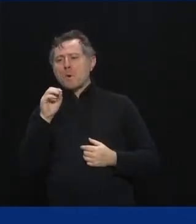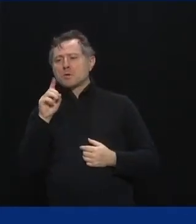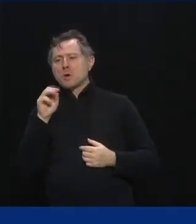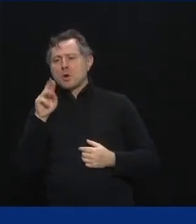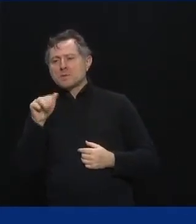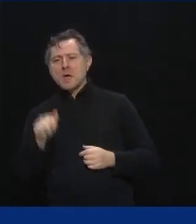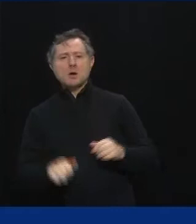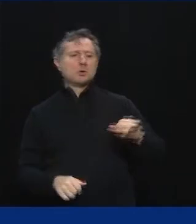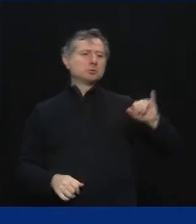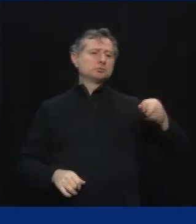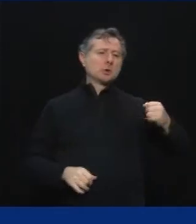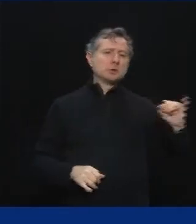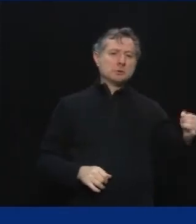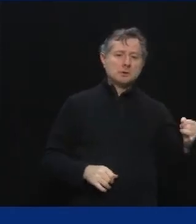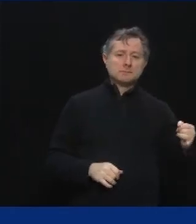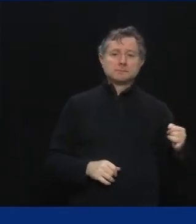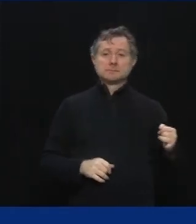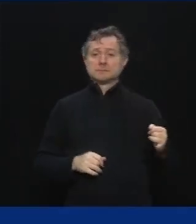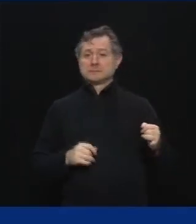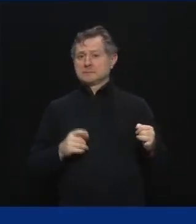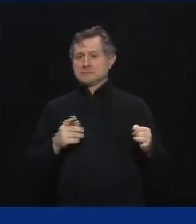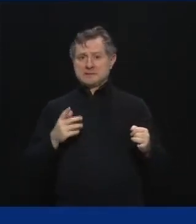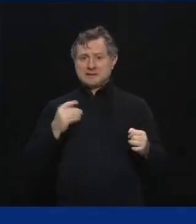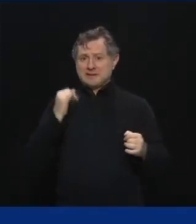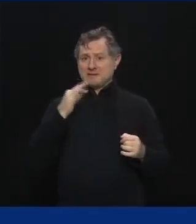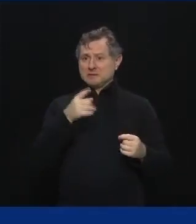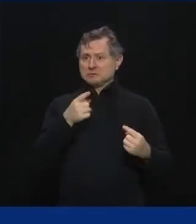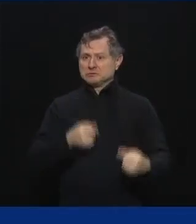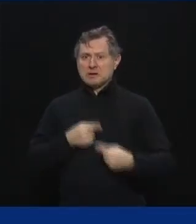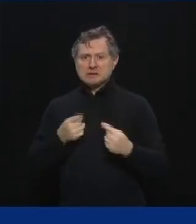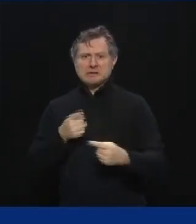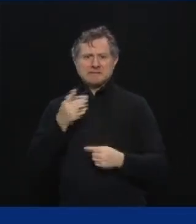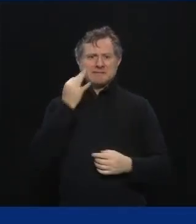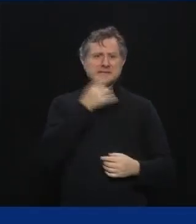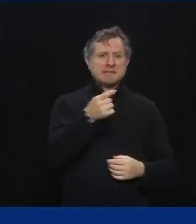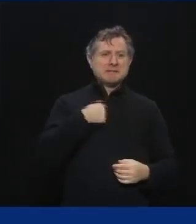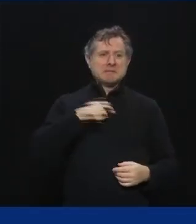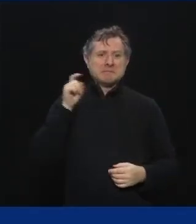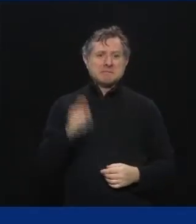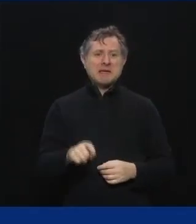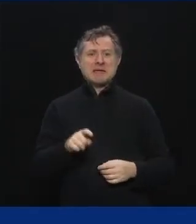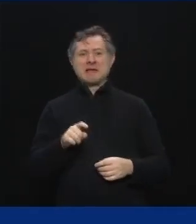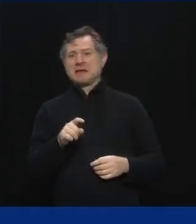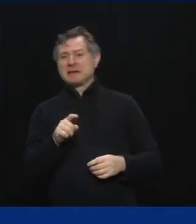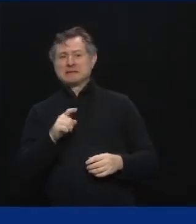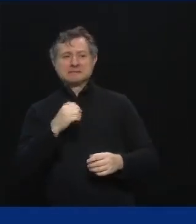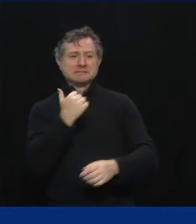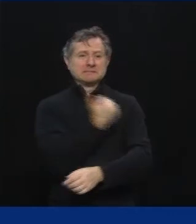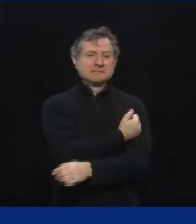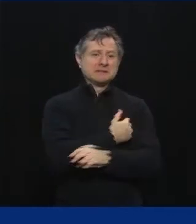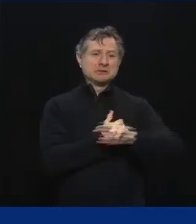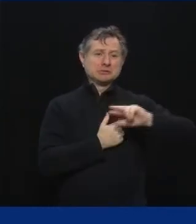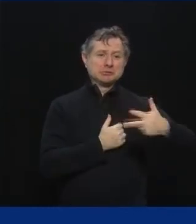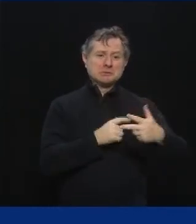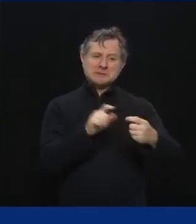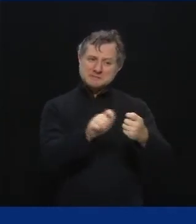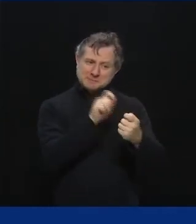MORE EFFORT FOR SOMEONE WHO HAD A CERTAIN TYPE WITH MODERNA, J&J, PFIZER, FOR THEM TO GO TRACK DOWN WHERE THEY CAN GET ANOTHER DOSE.